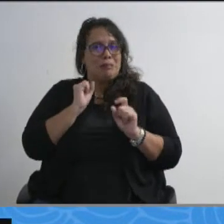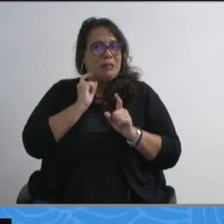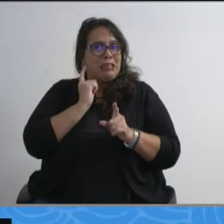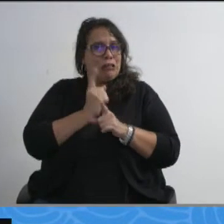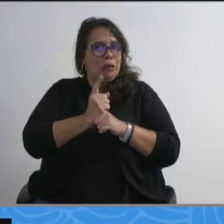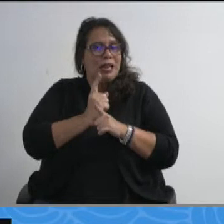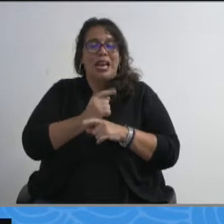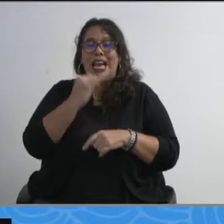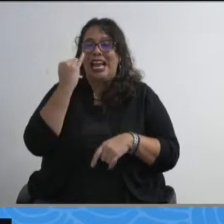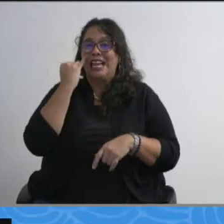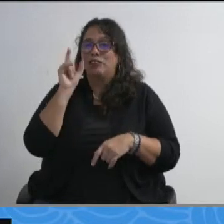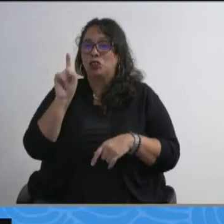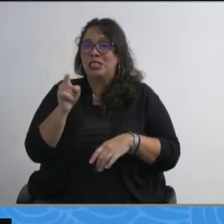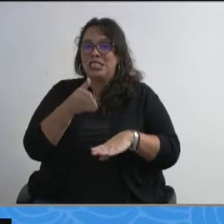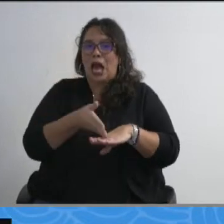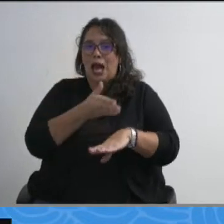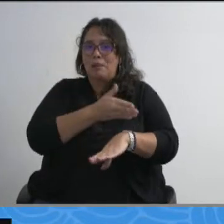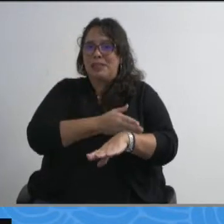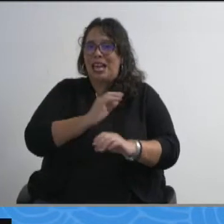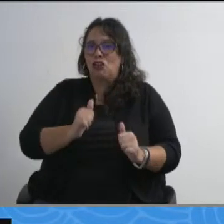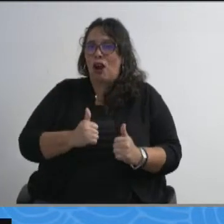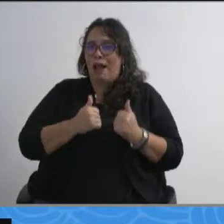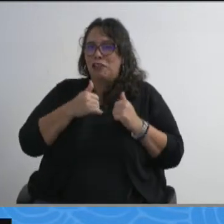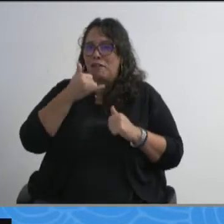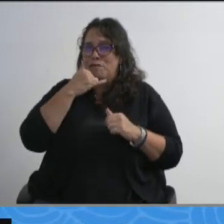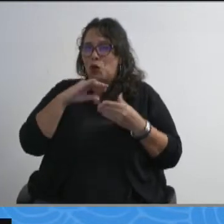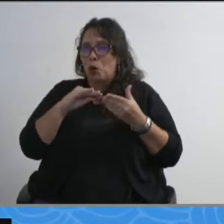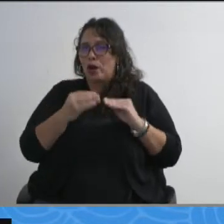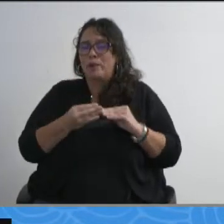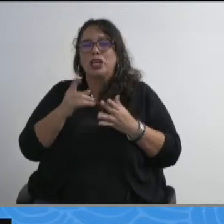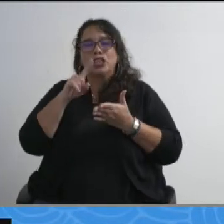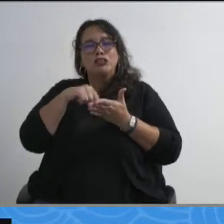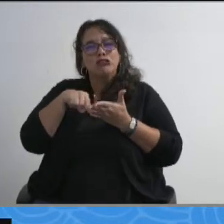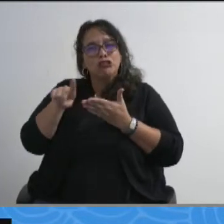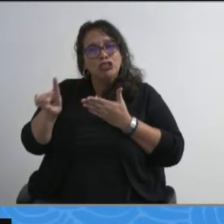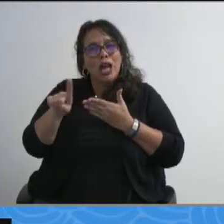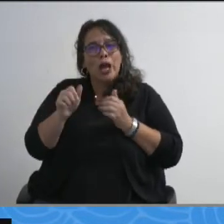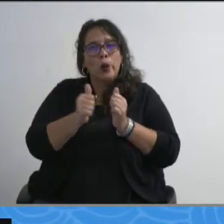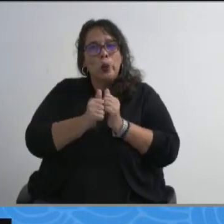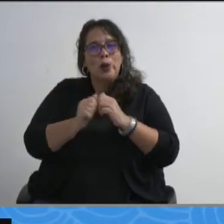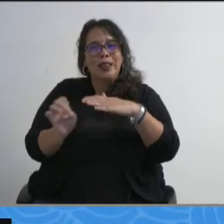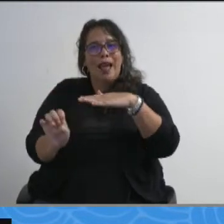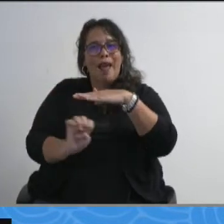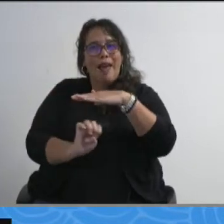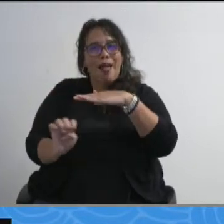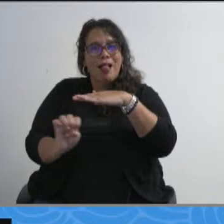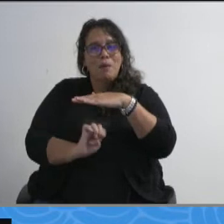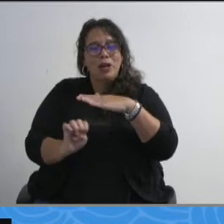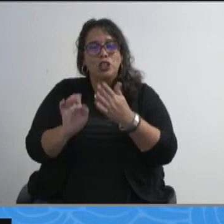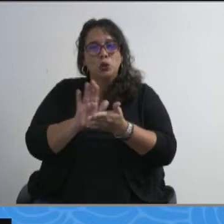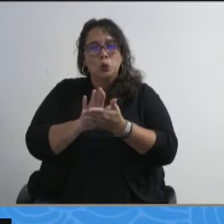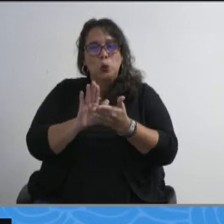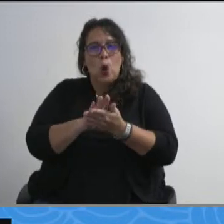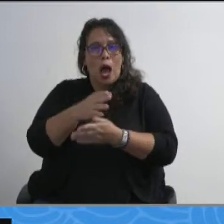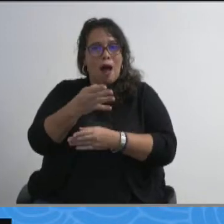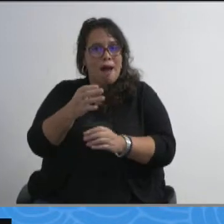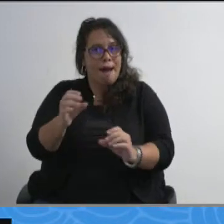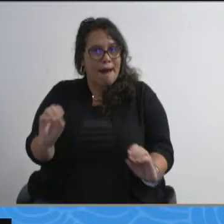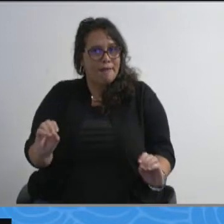you will need to check in with your elementary school office. And so, the enrollment clerk or somebody at your elementary school can help you